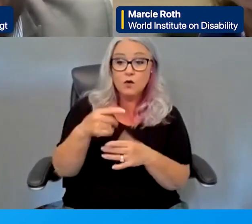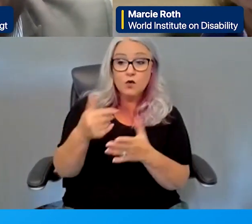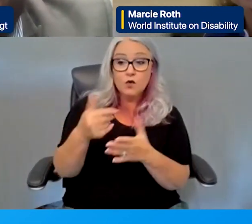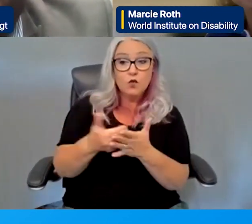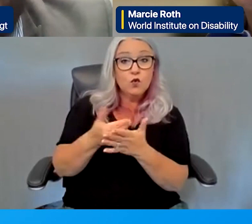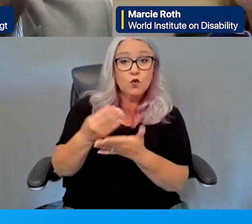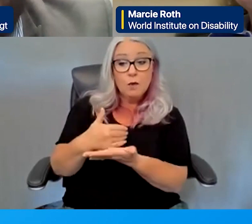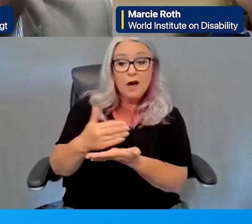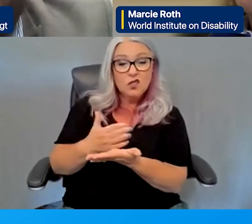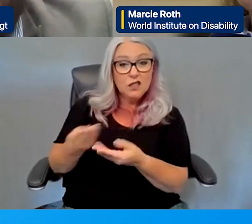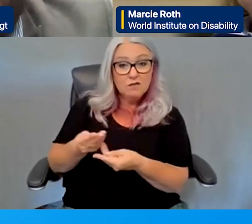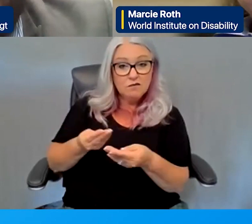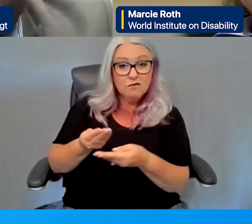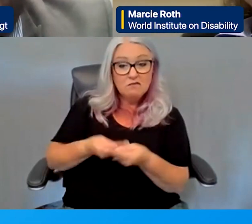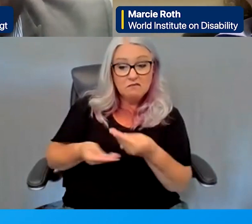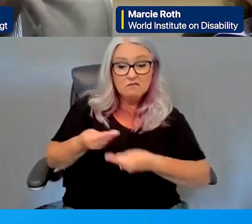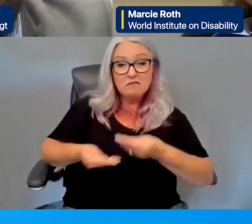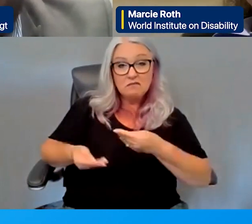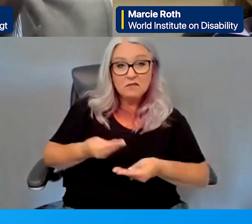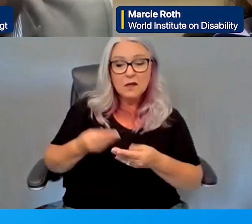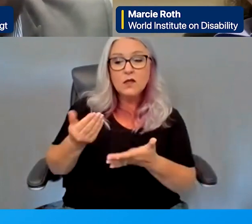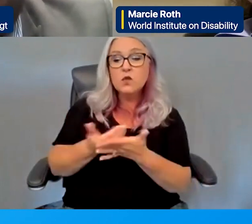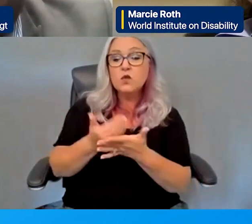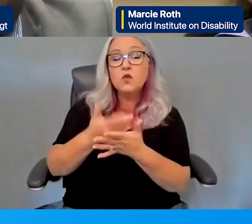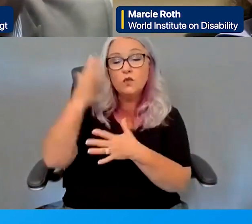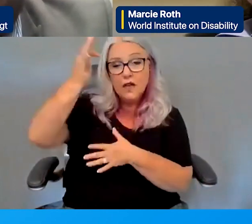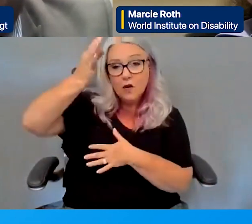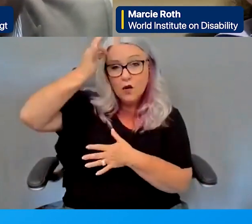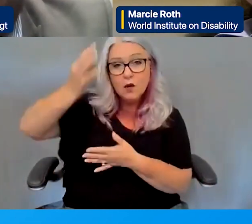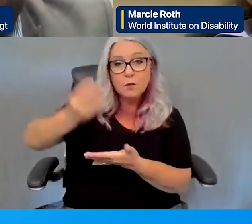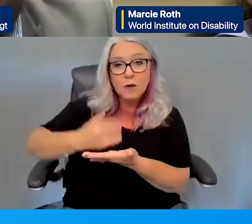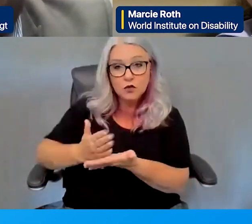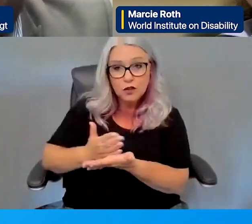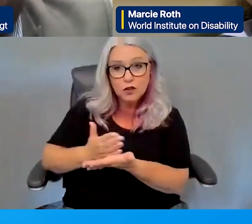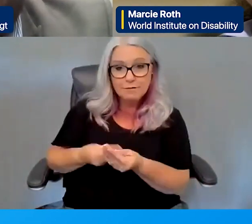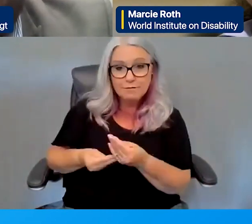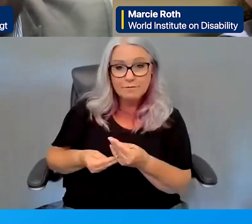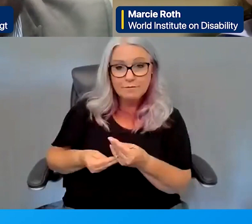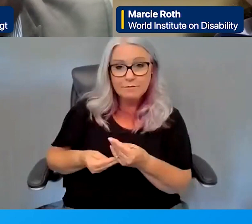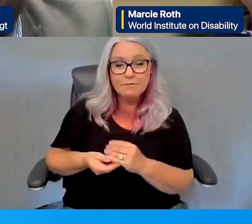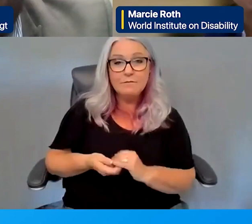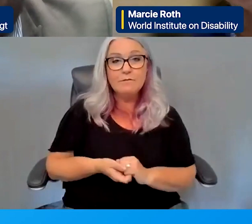new Federal budget. There is a